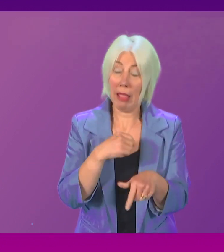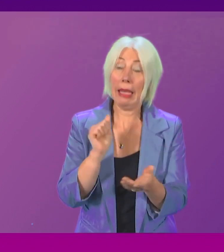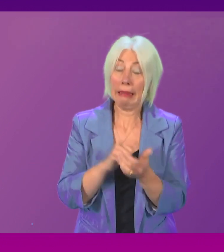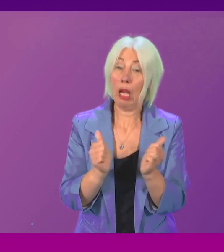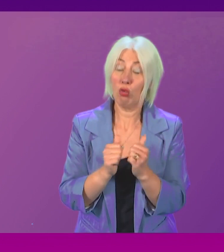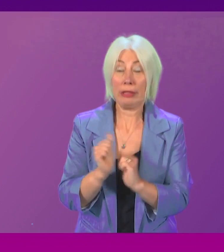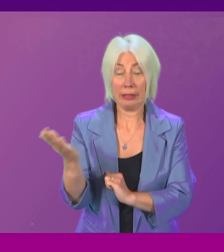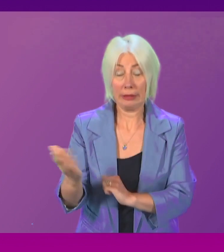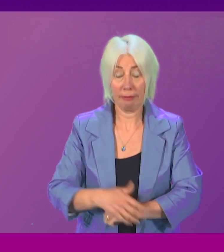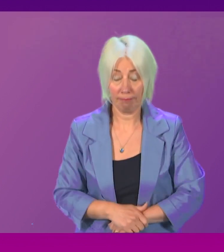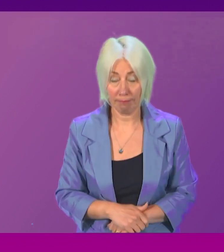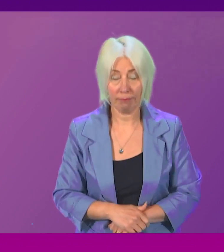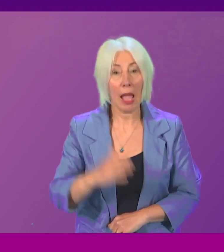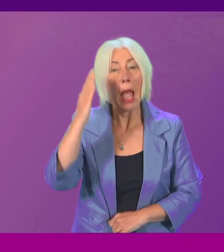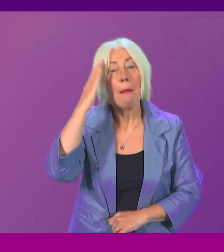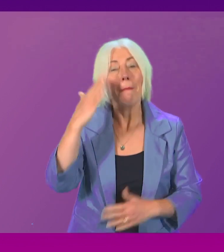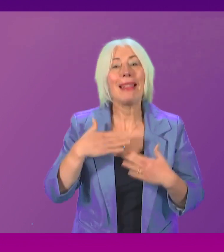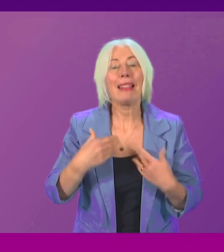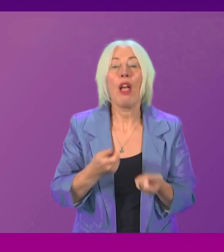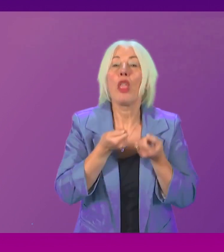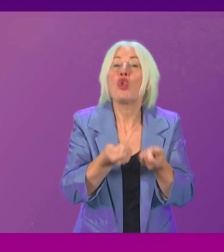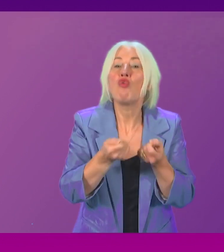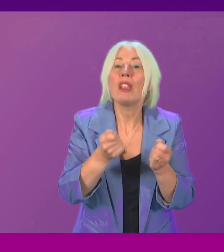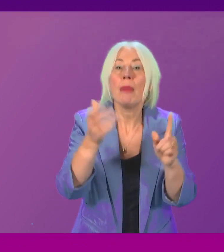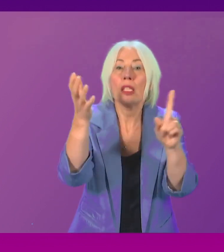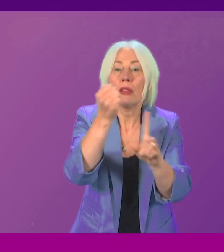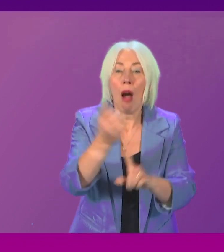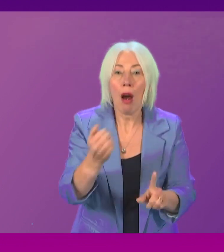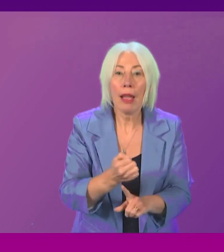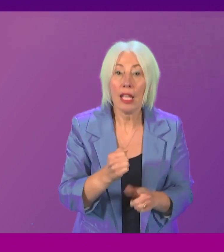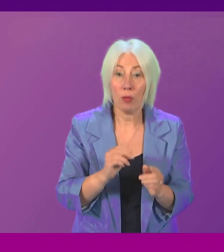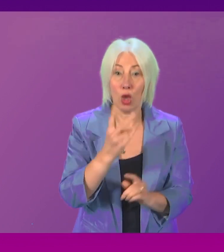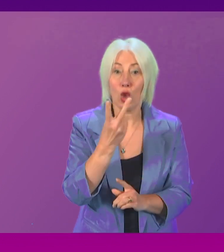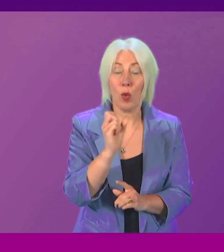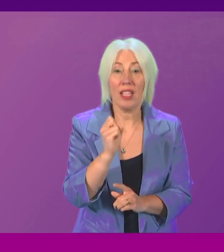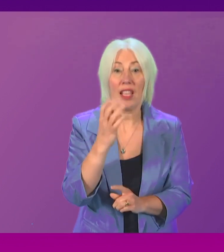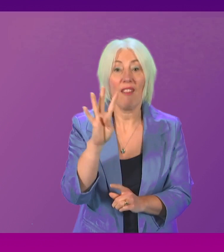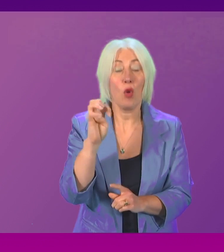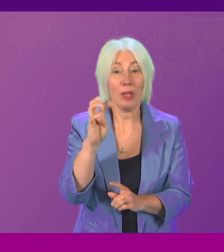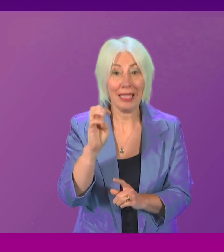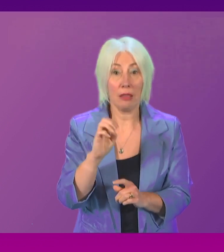The mental health treatment targets were introduced in December 2014, 11 days after Nicola Sturgeon